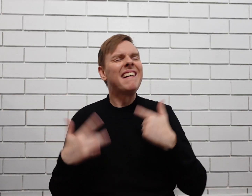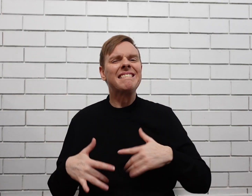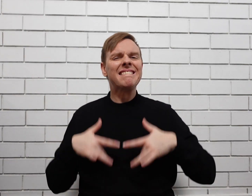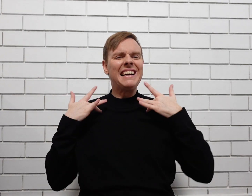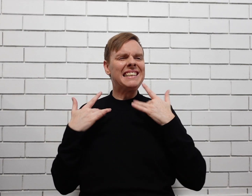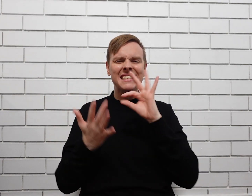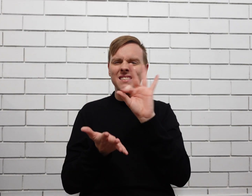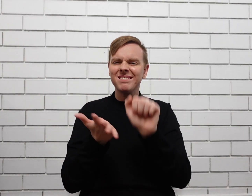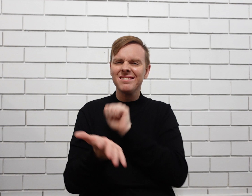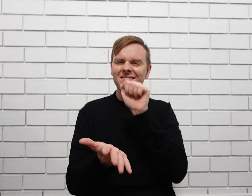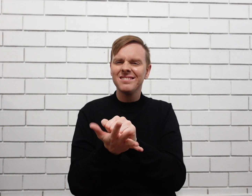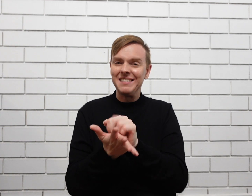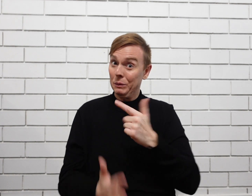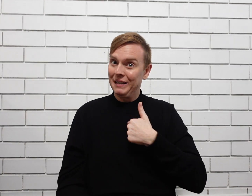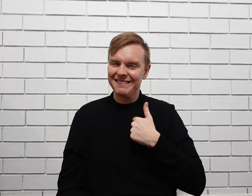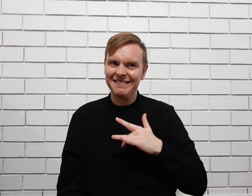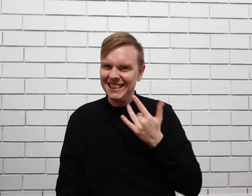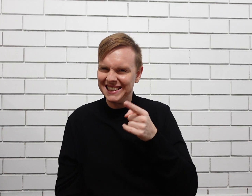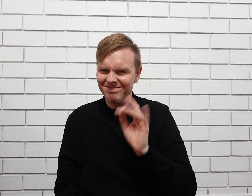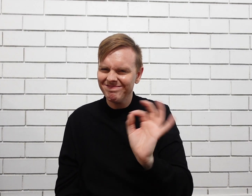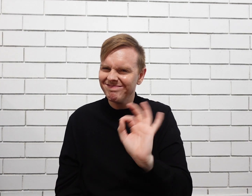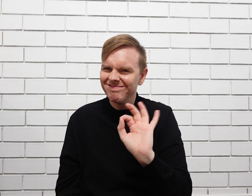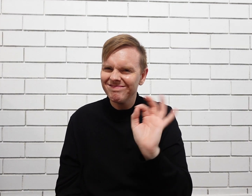I feel it's not right. I just don't feel it.